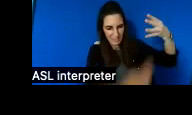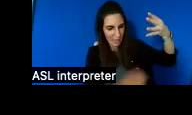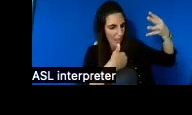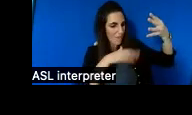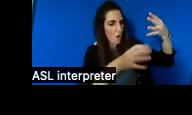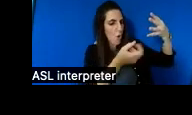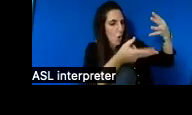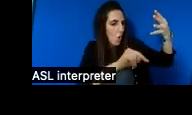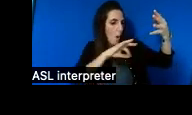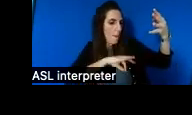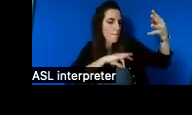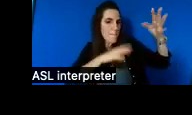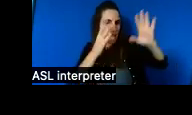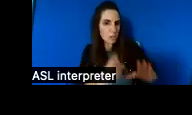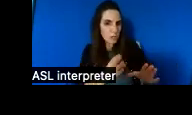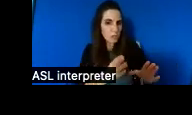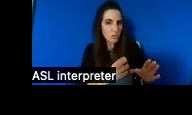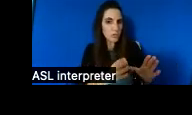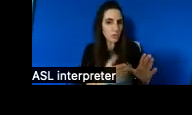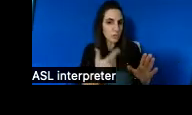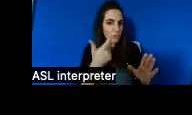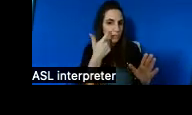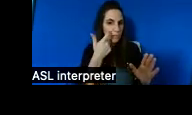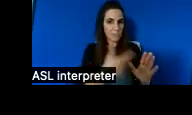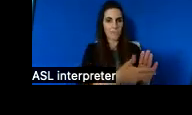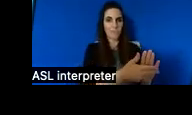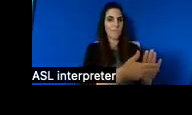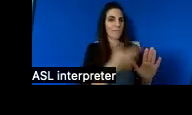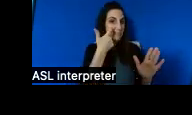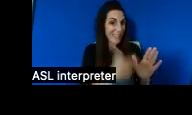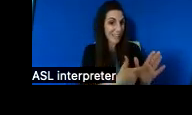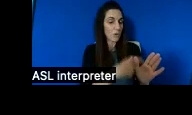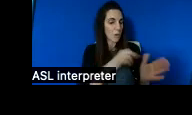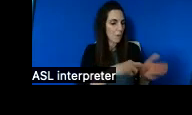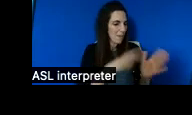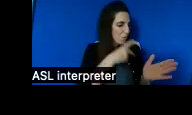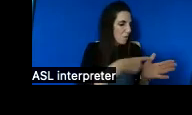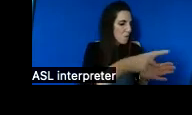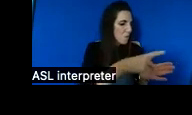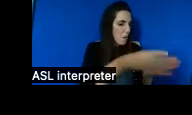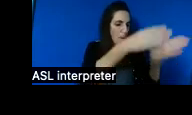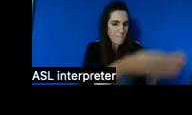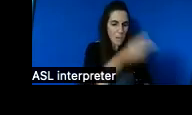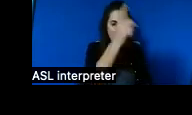designations to them that could pay individually meaning you could create a trust but if the ass